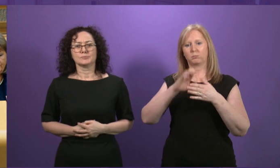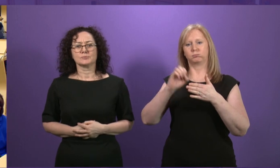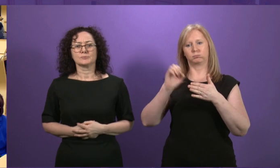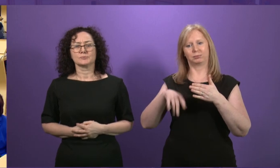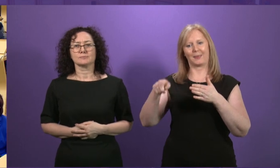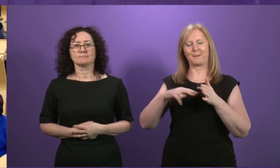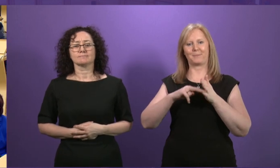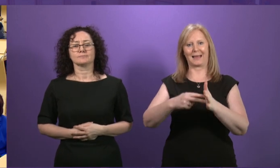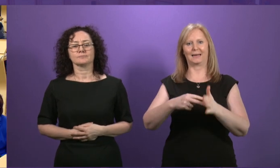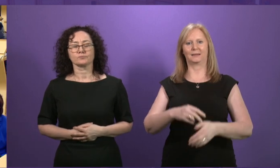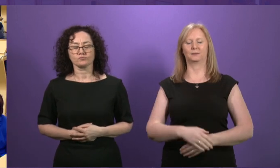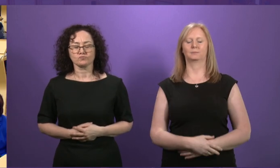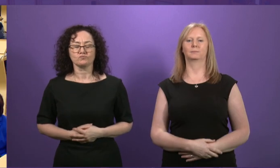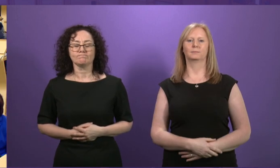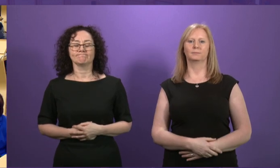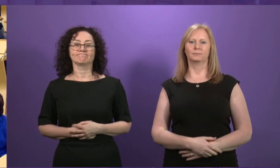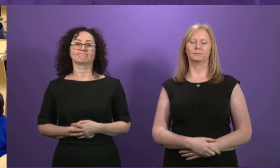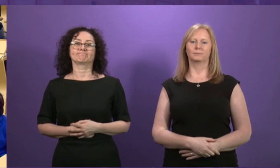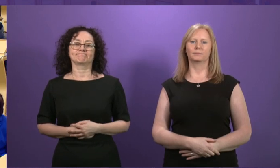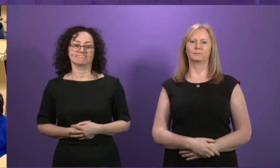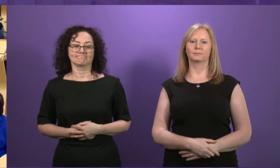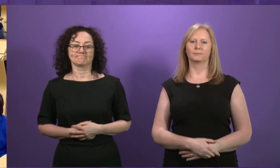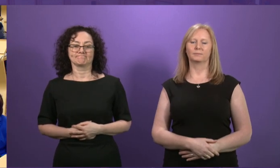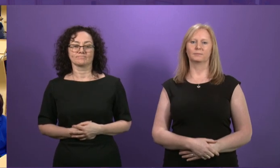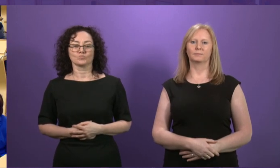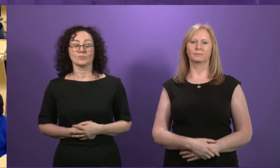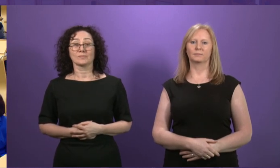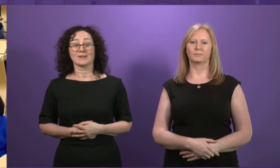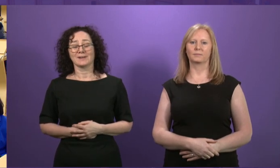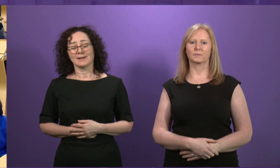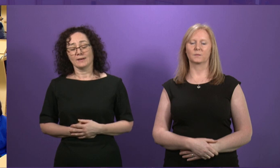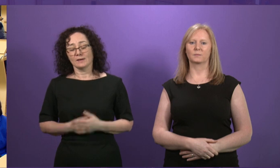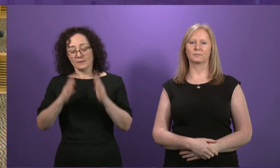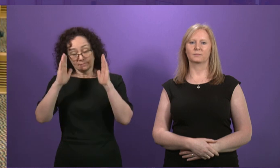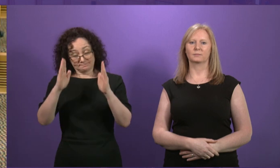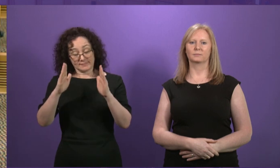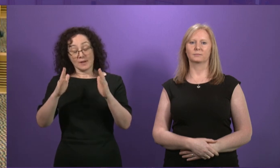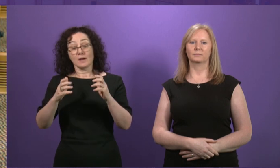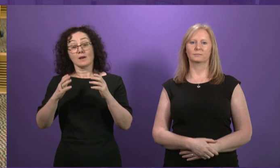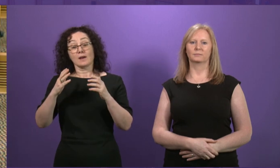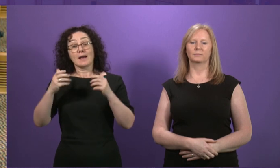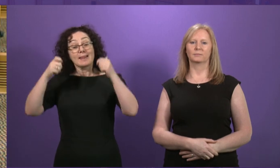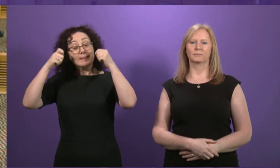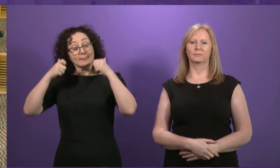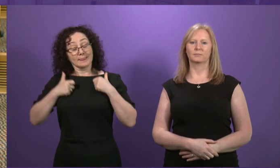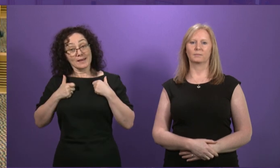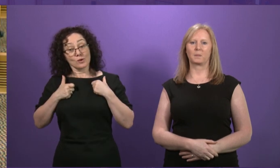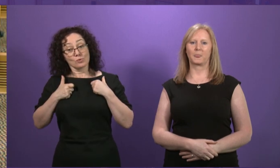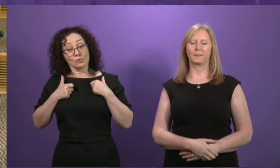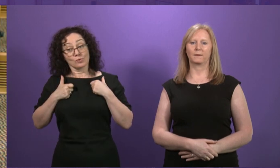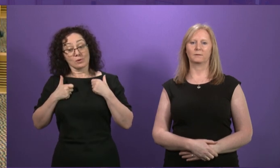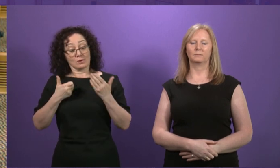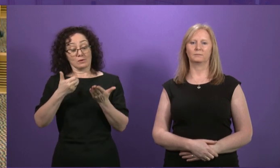The First Minister: The legal basis for the next independence